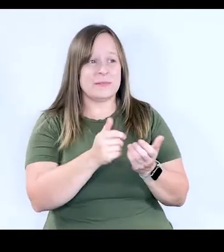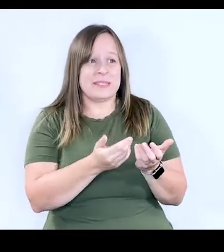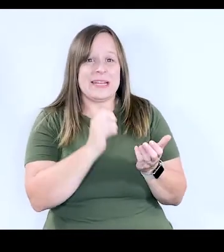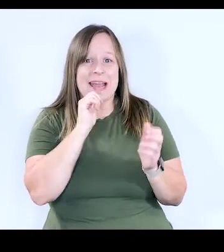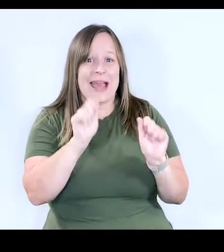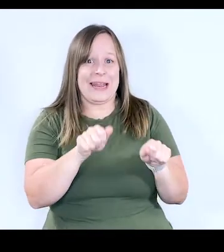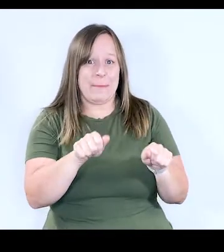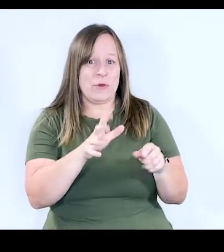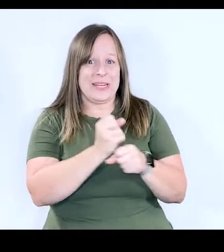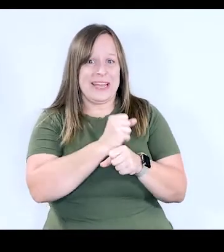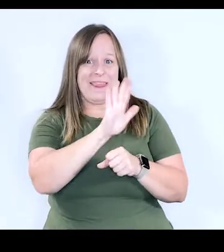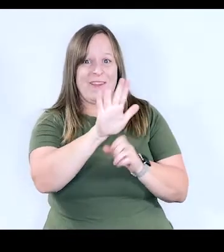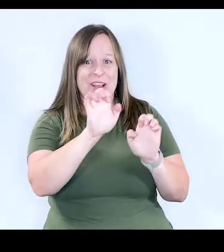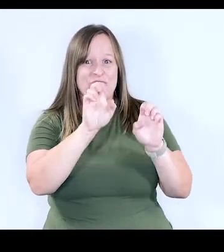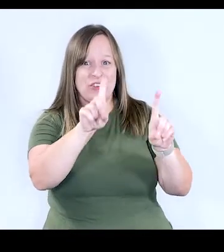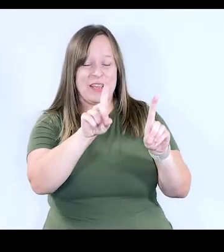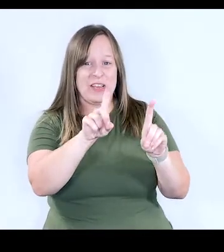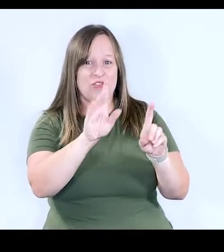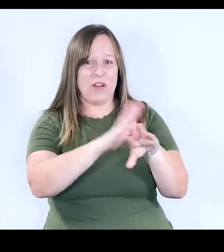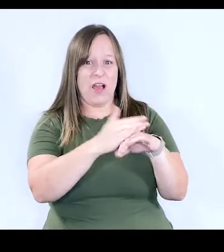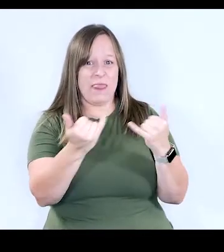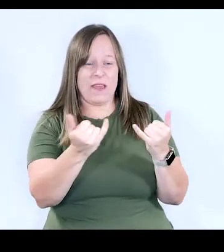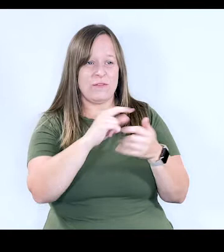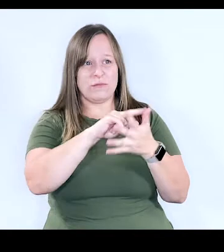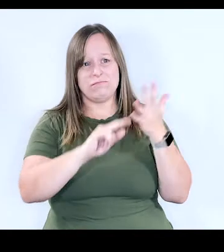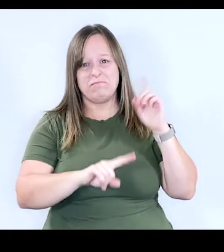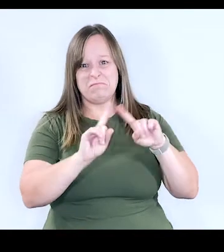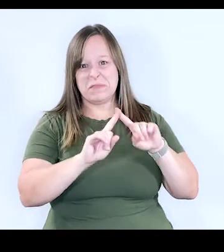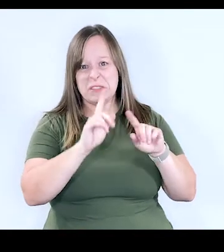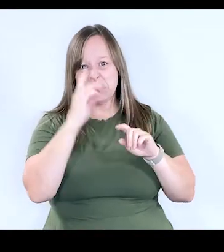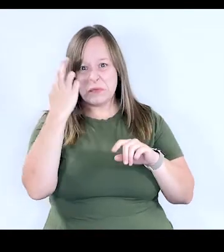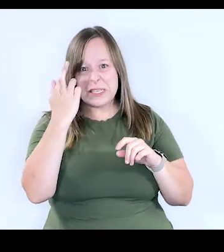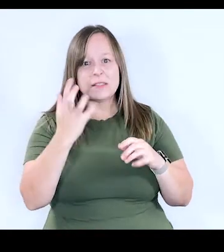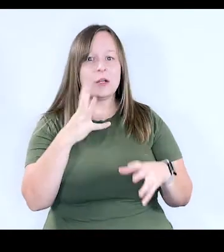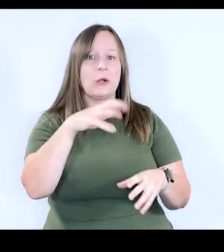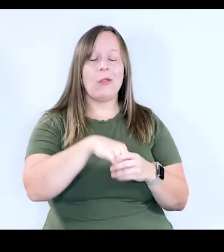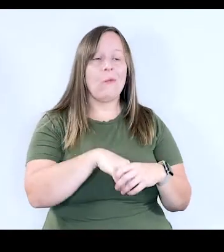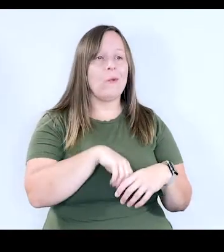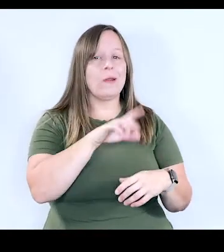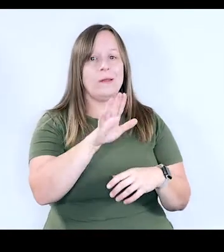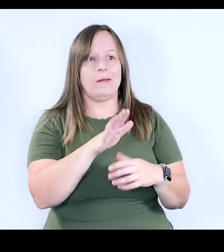unable to access their education virtually for a variety of reasons, including the inability